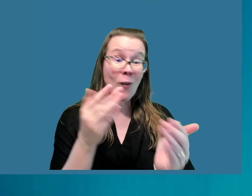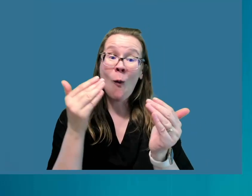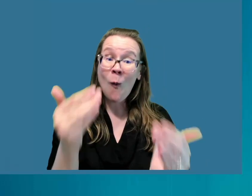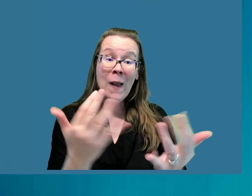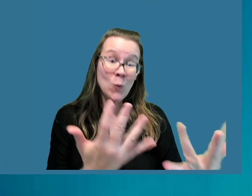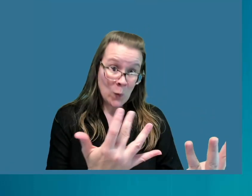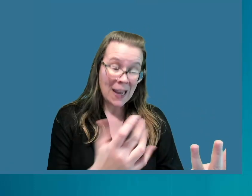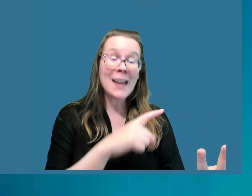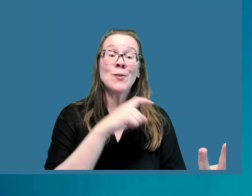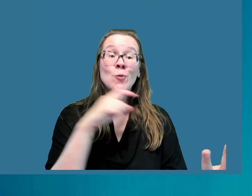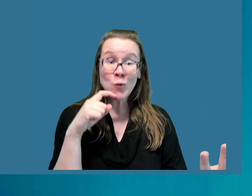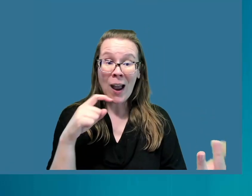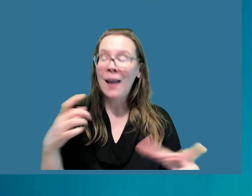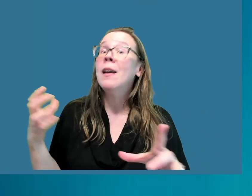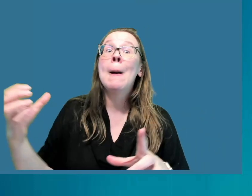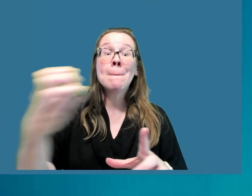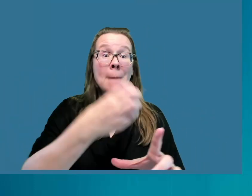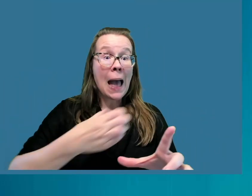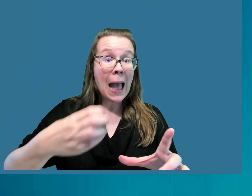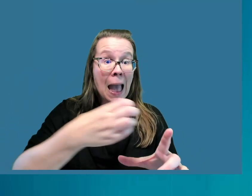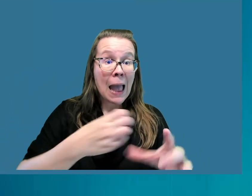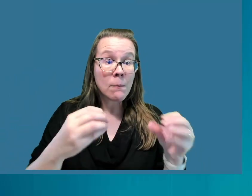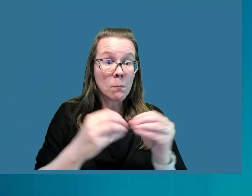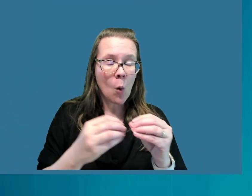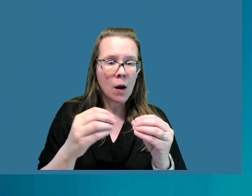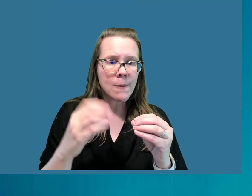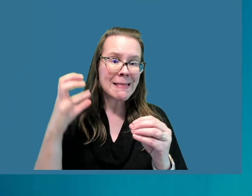And sometimes after you're done decorating them, you can be--maybe perhaps a little disappointed